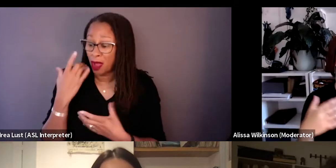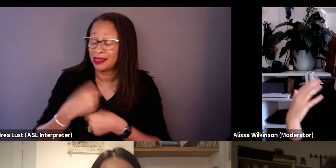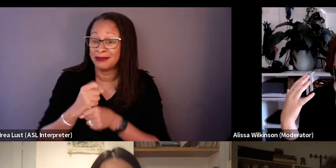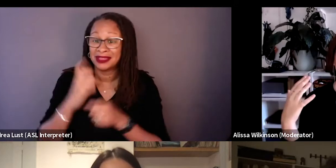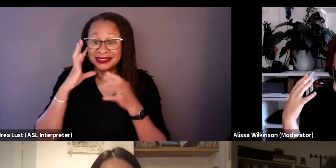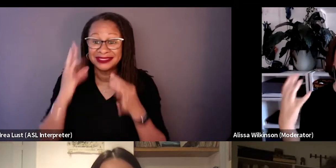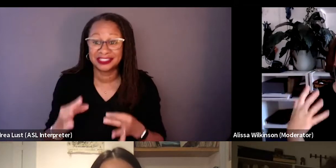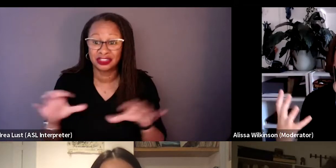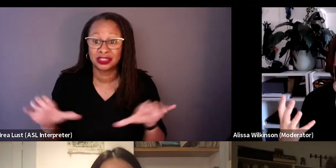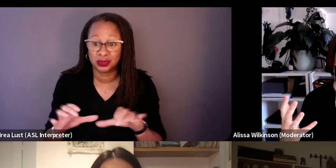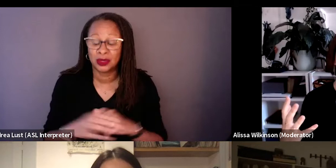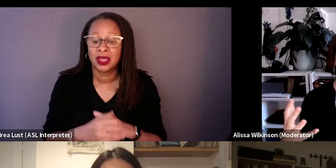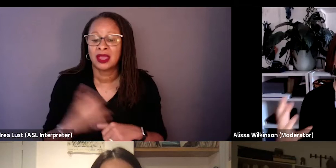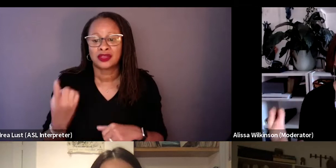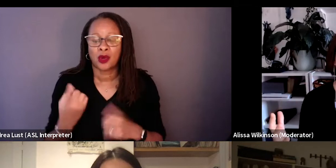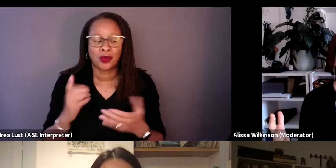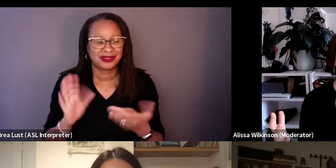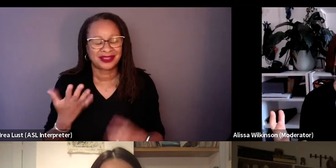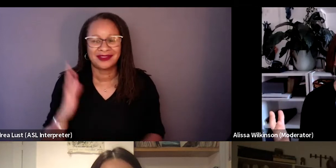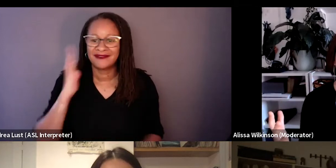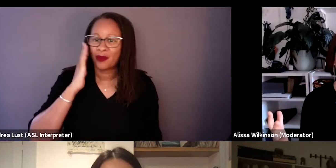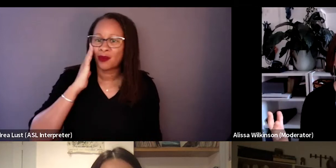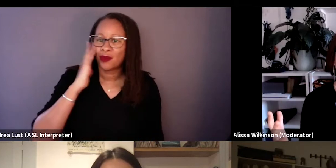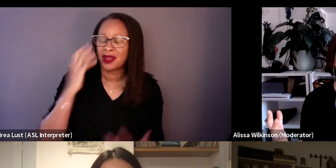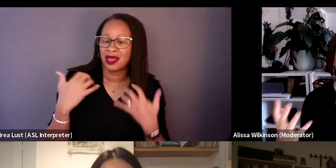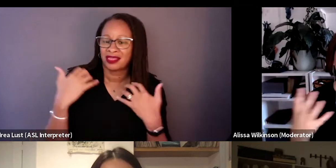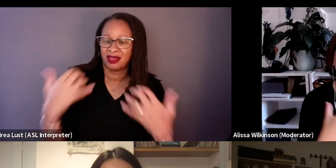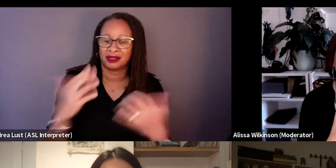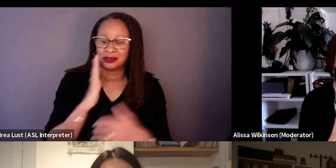is that you are always kind of aware that the audience is going to identify